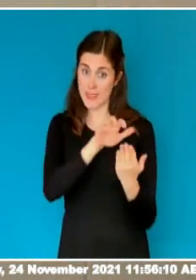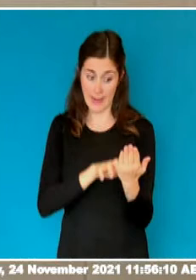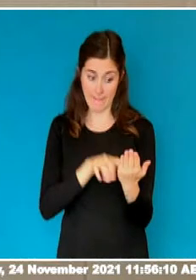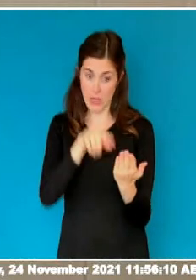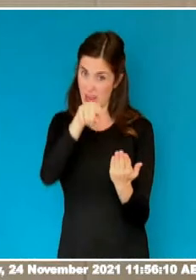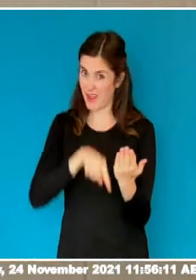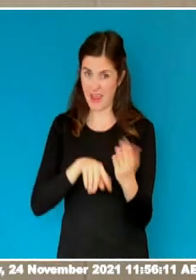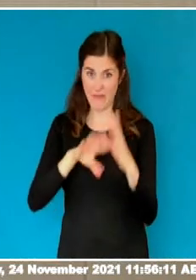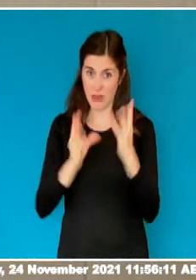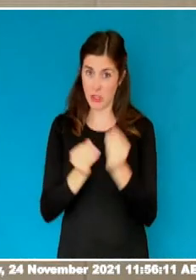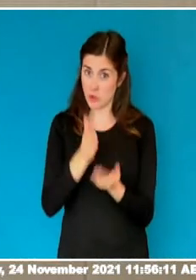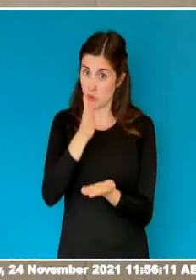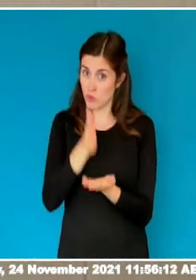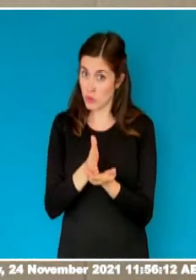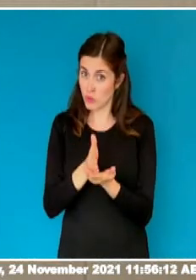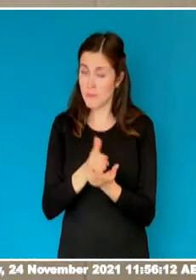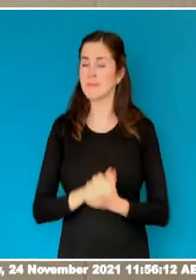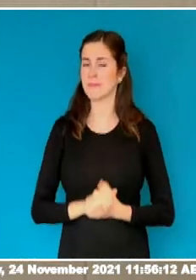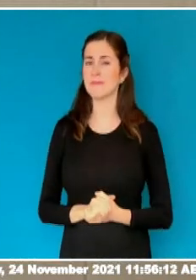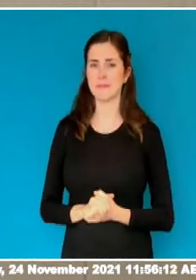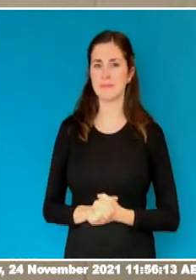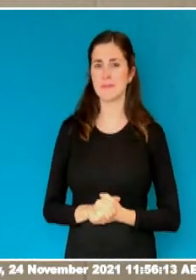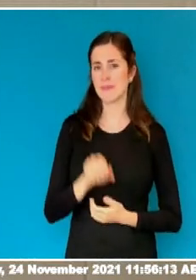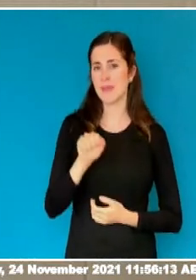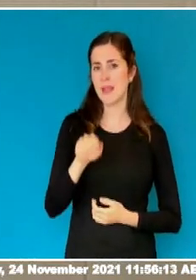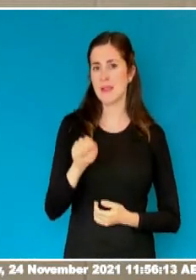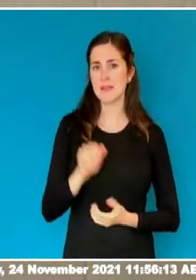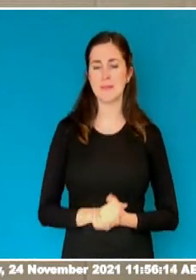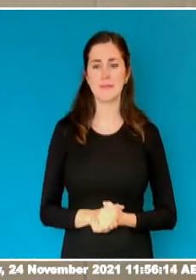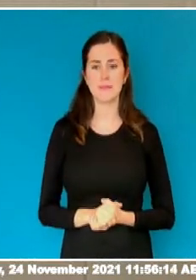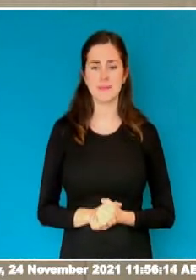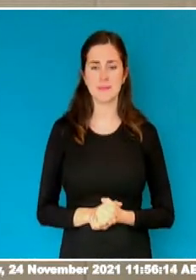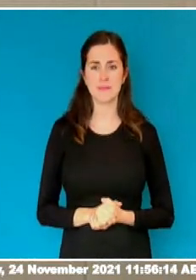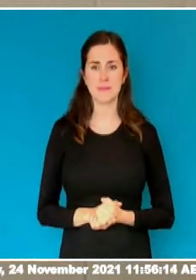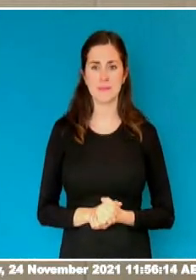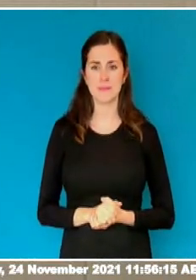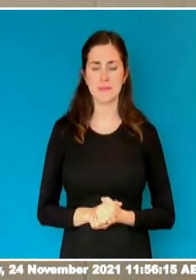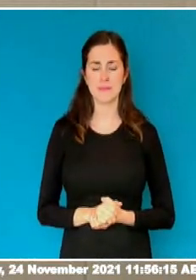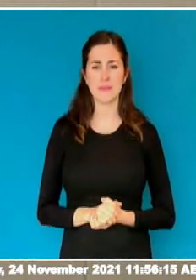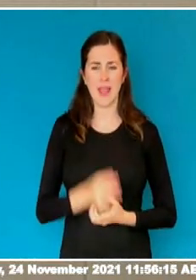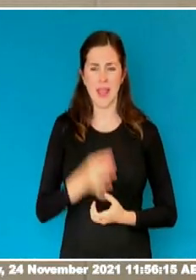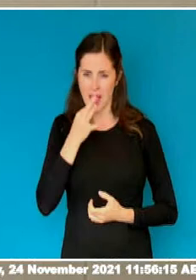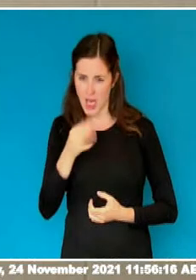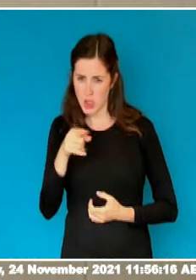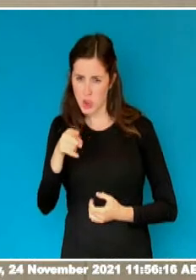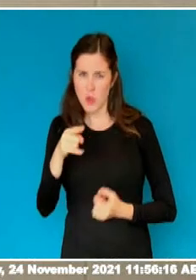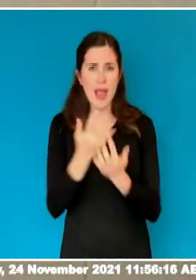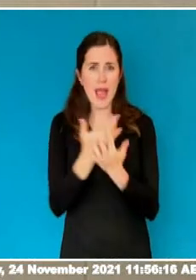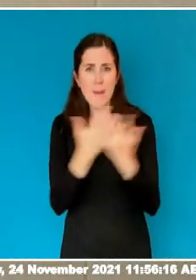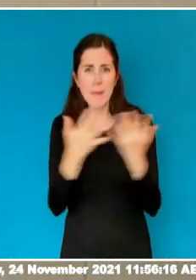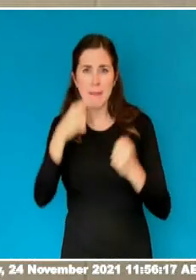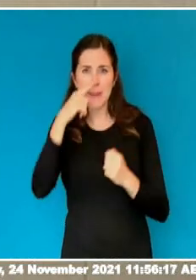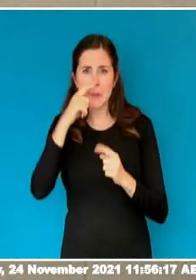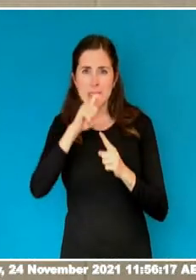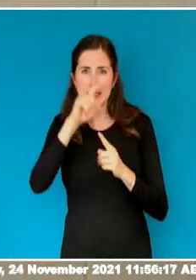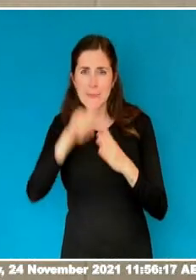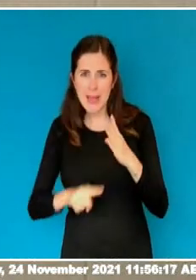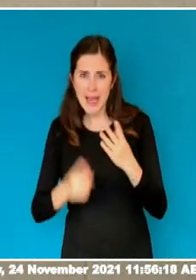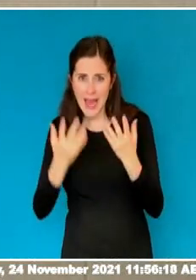It is. MS DOWSETT: As to participation level, as at 30 March